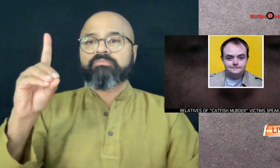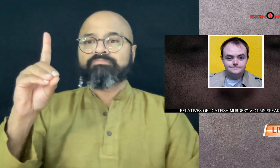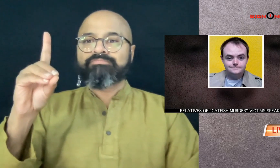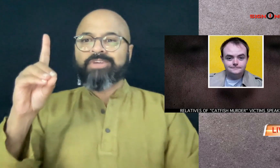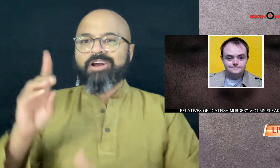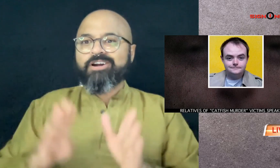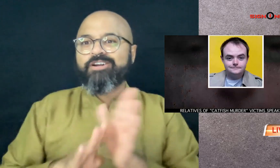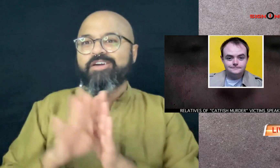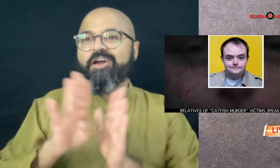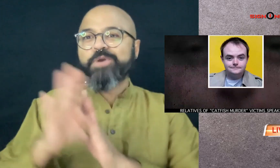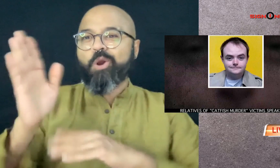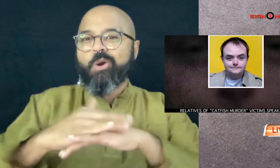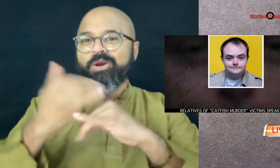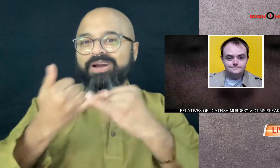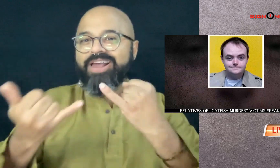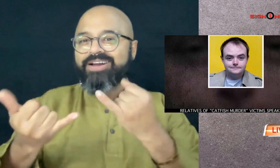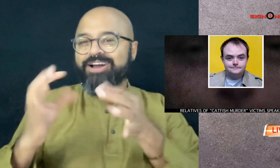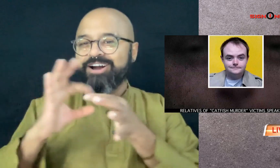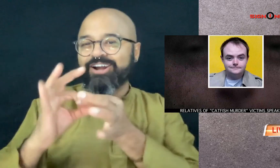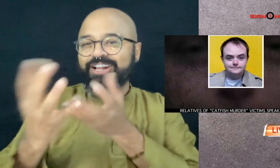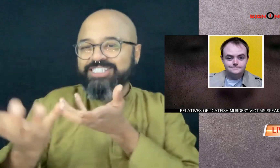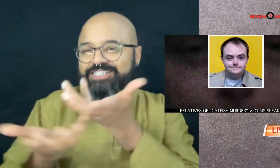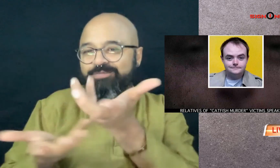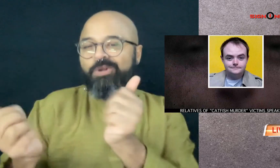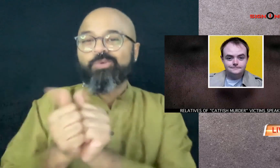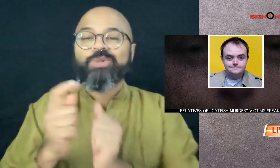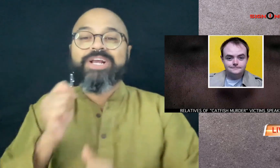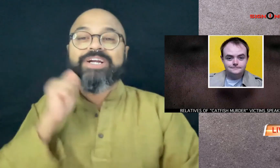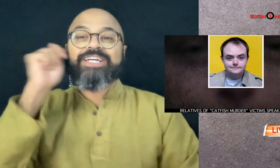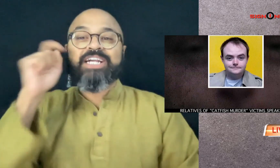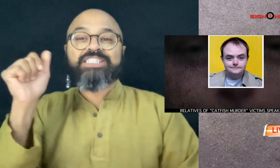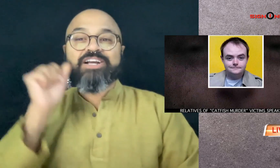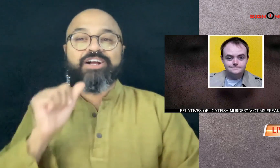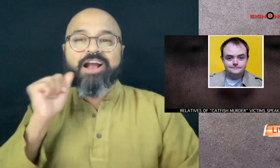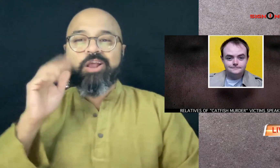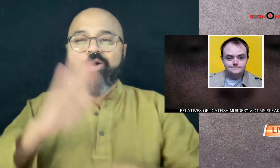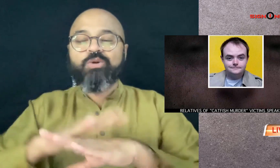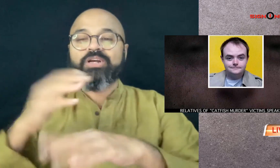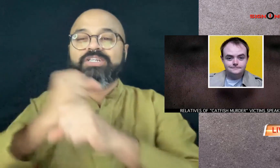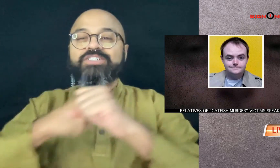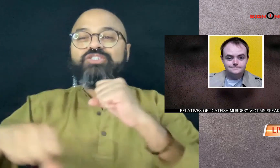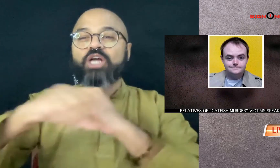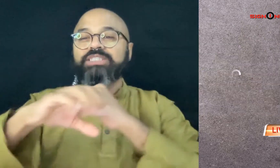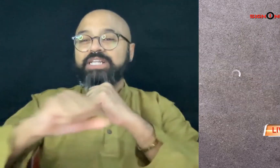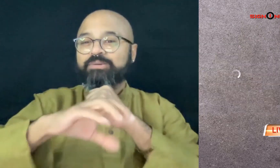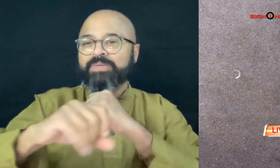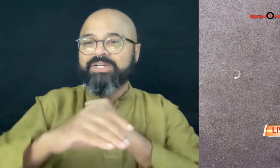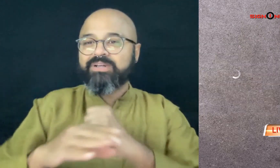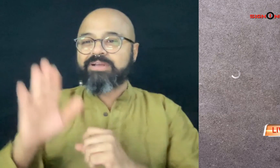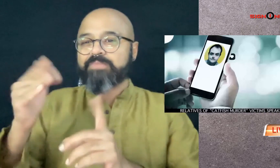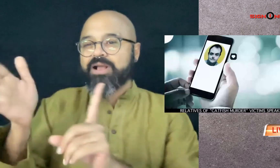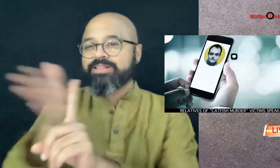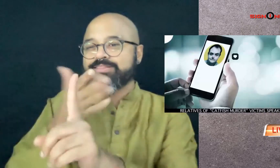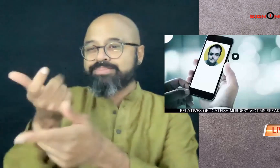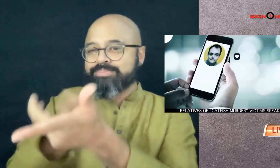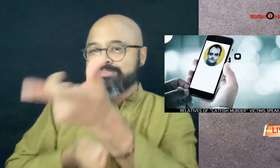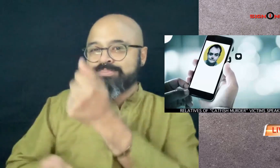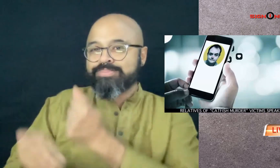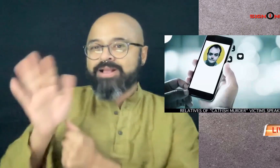developed an online relationship with a teenage girl on social media by catfishing her which